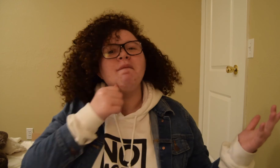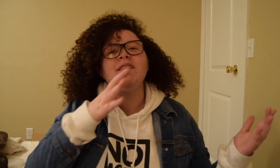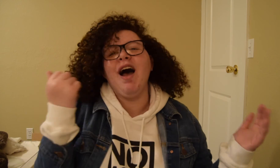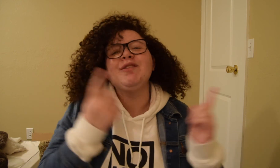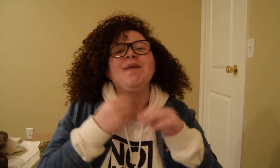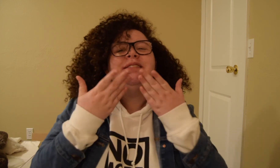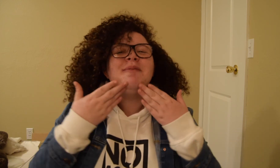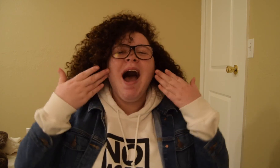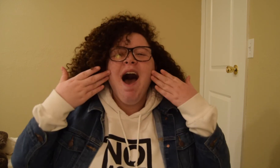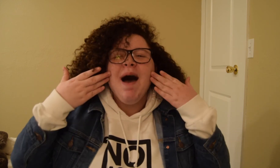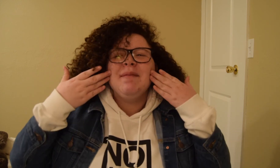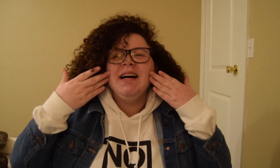Don't forget to smile!!!